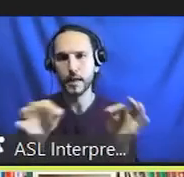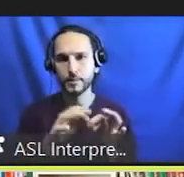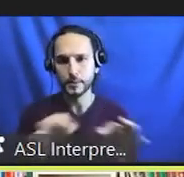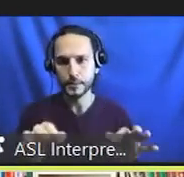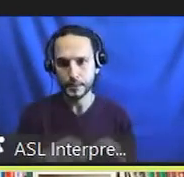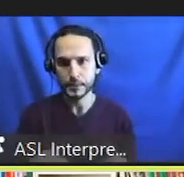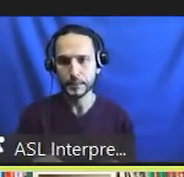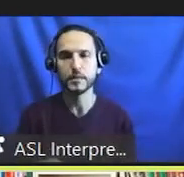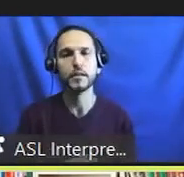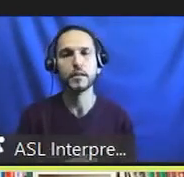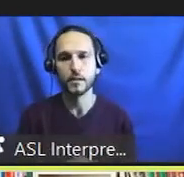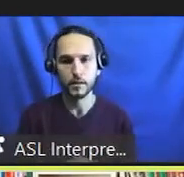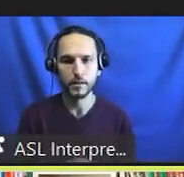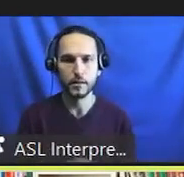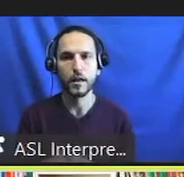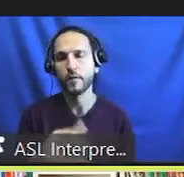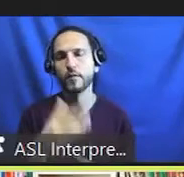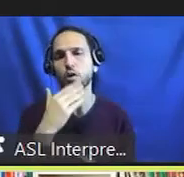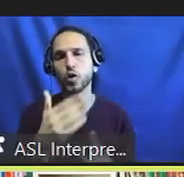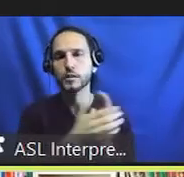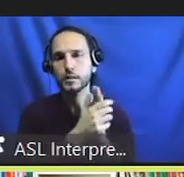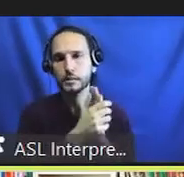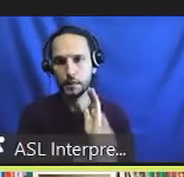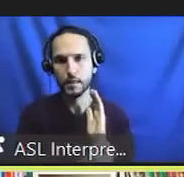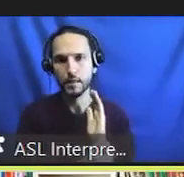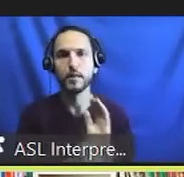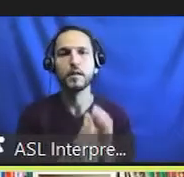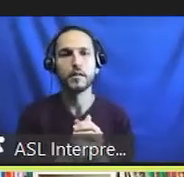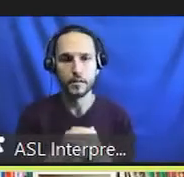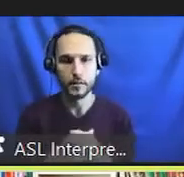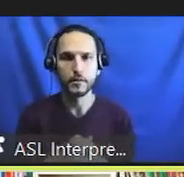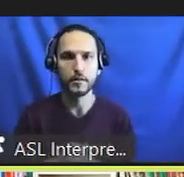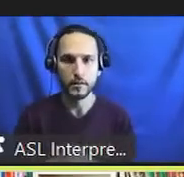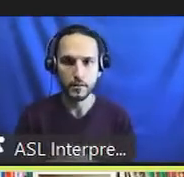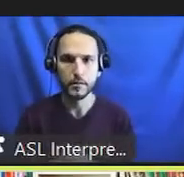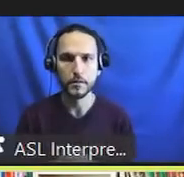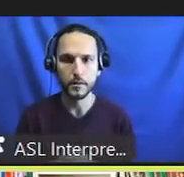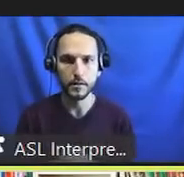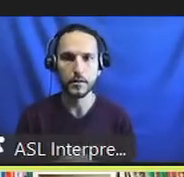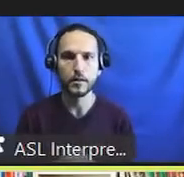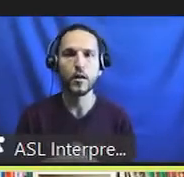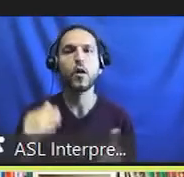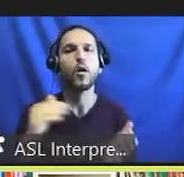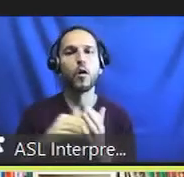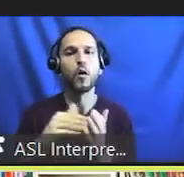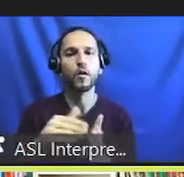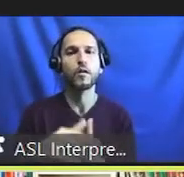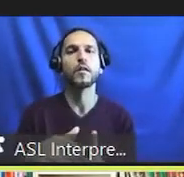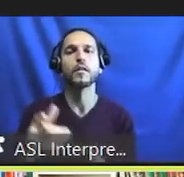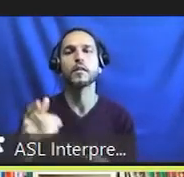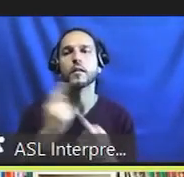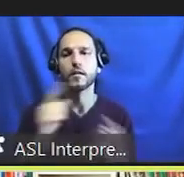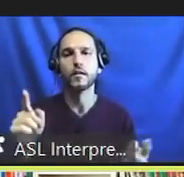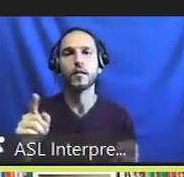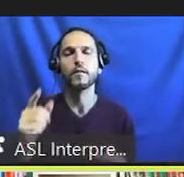and exceptional skill on behalf of the captioning. And we most often use broadcast captioners for programs